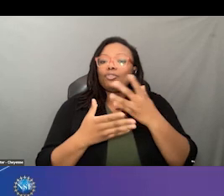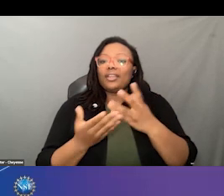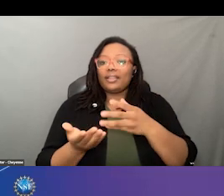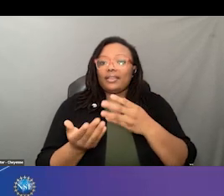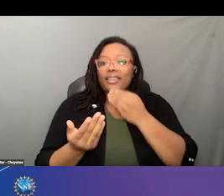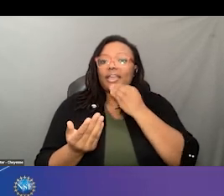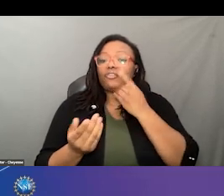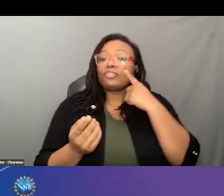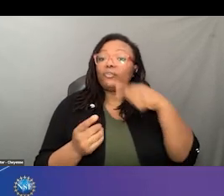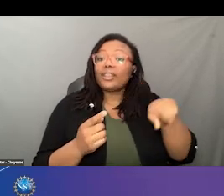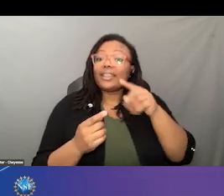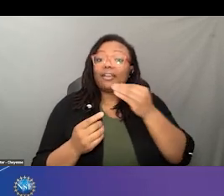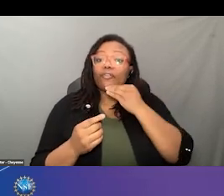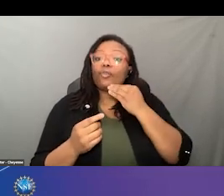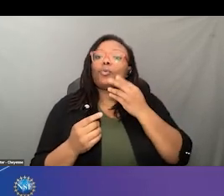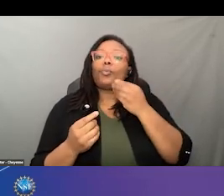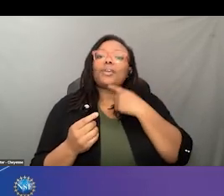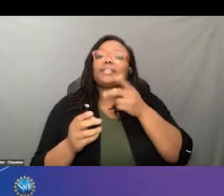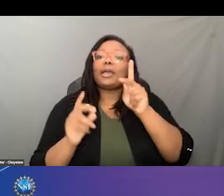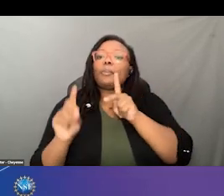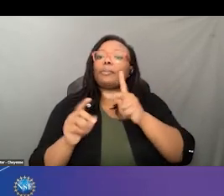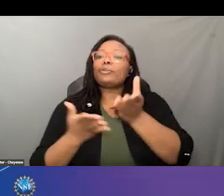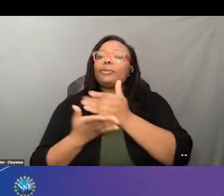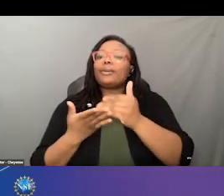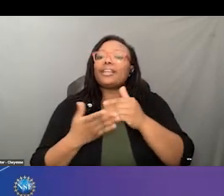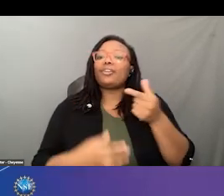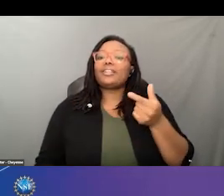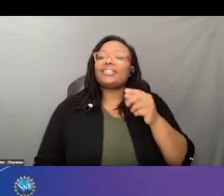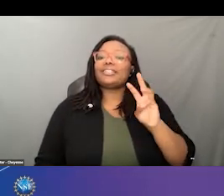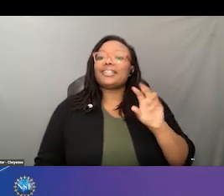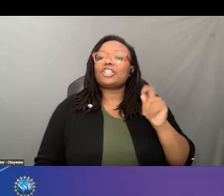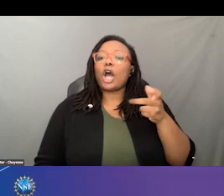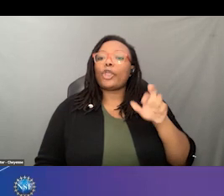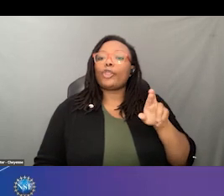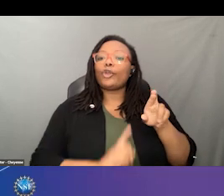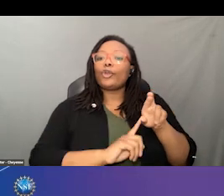So for those meals, we actually tell people to budget that on their G.6 Other